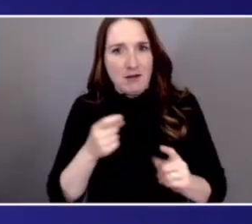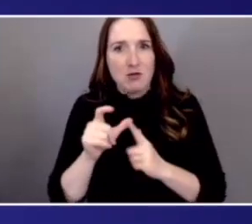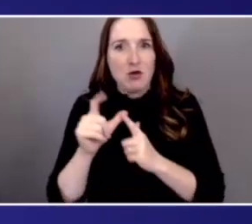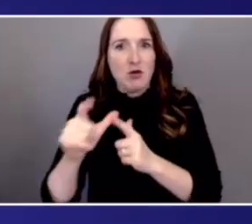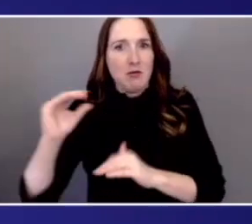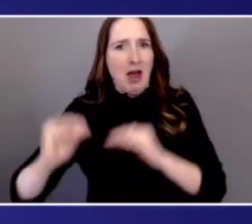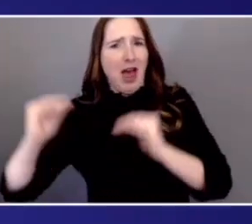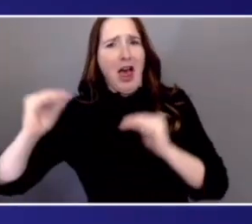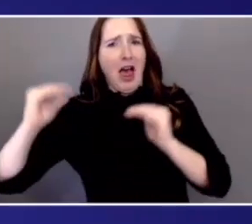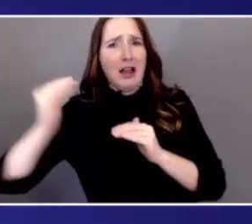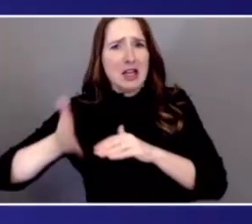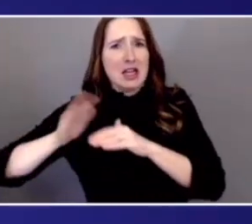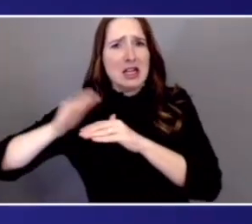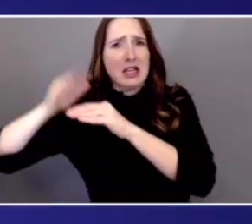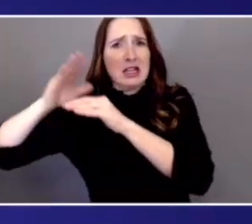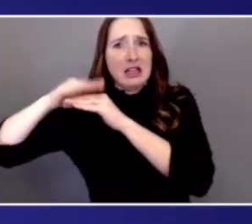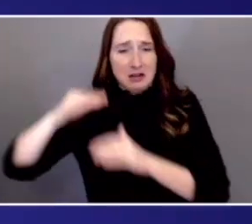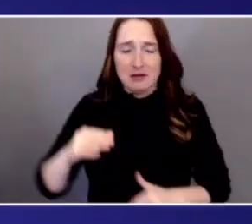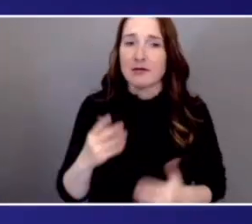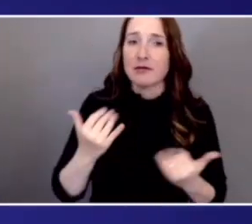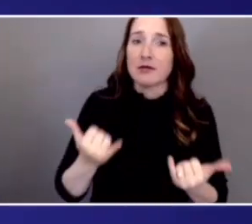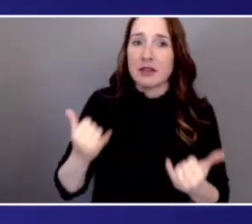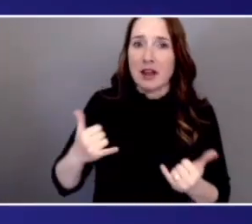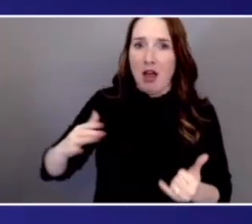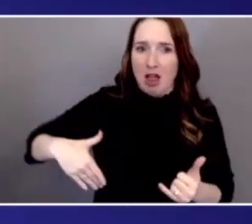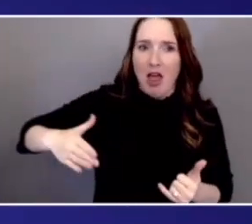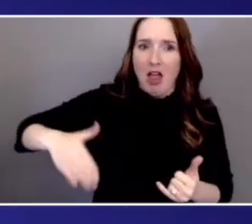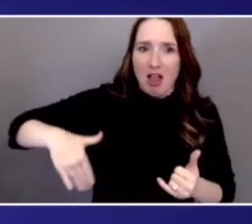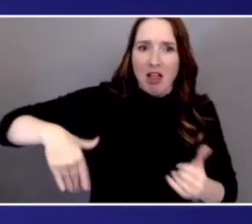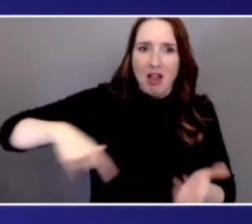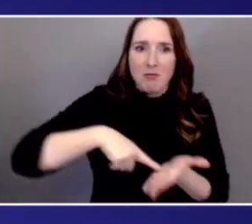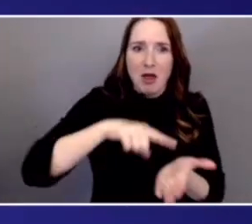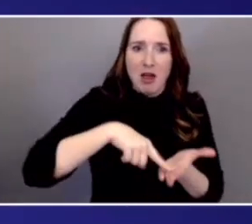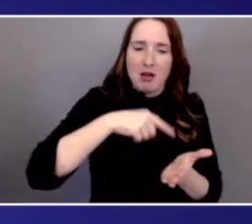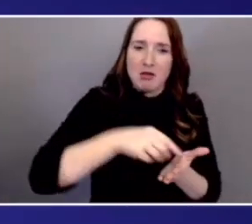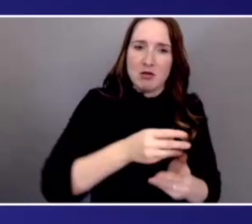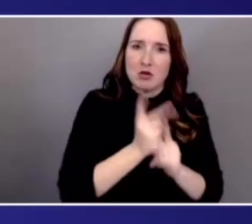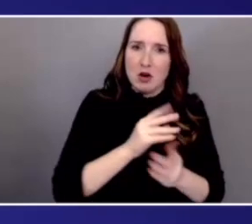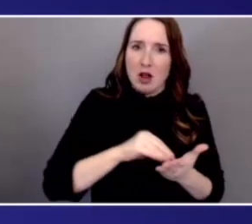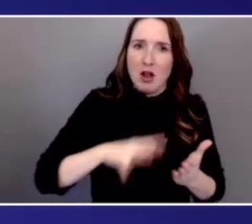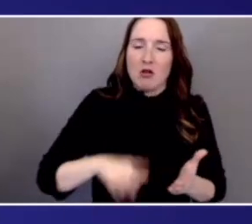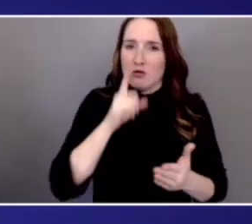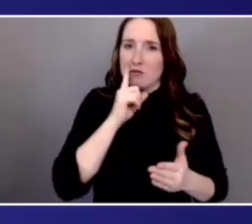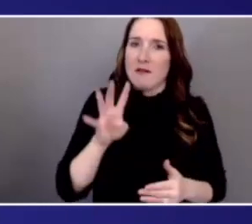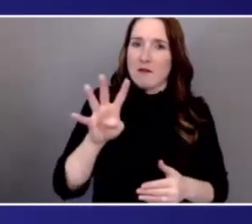Student loan delinquencies are now skyrocketing with nearly 4 million bars behind on their own payments.